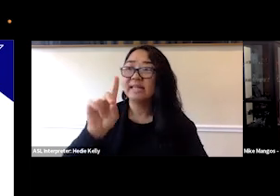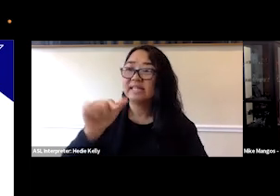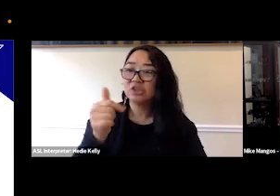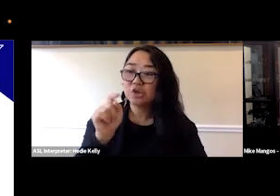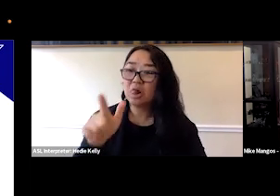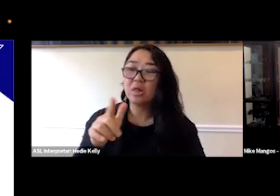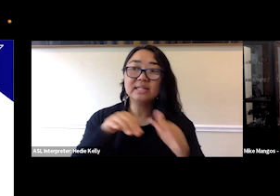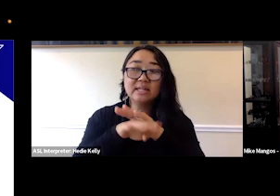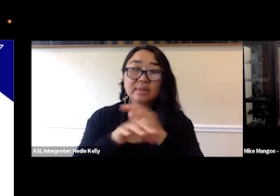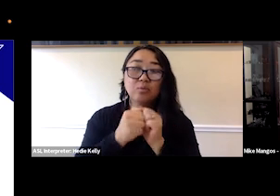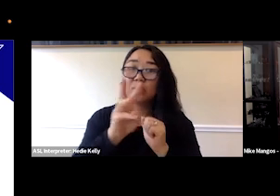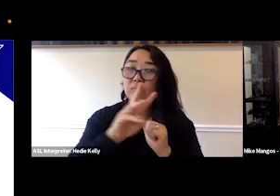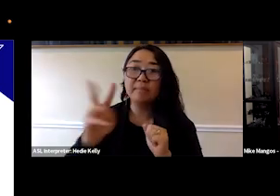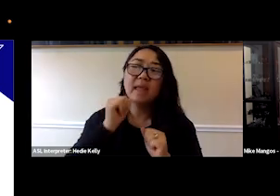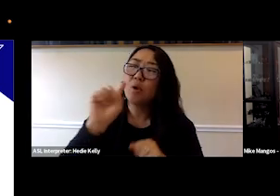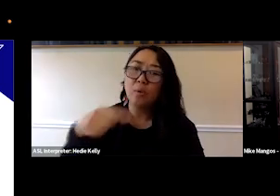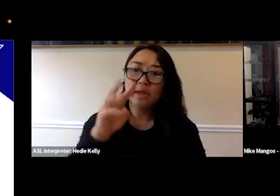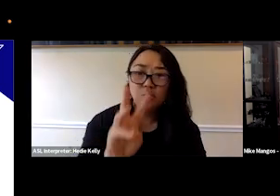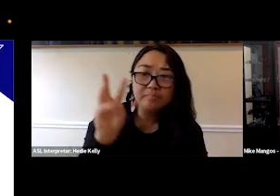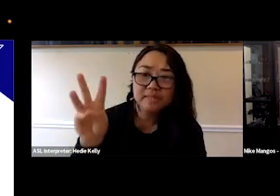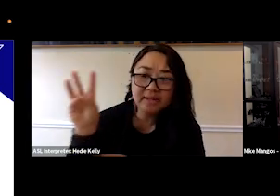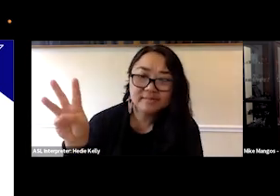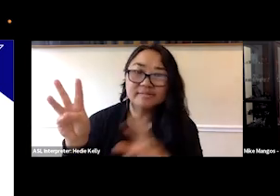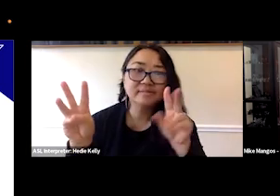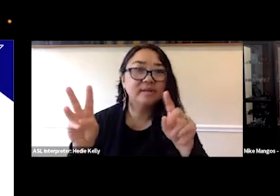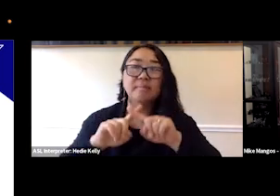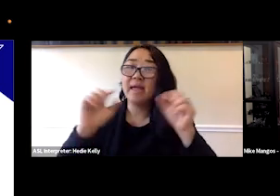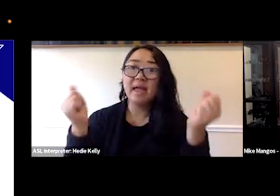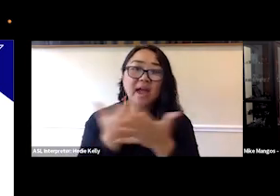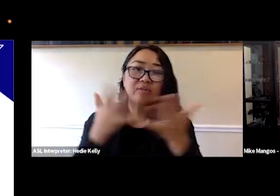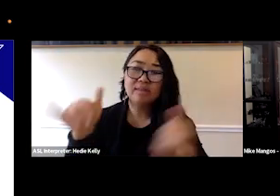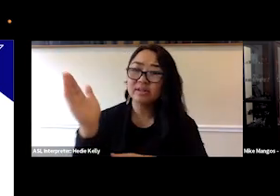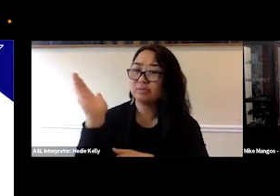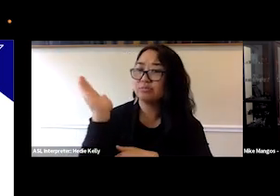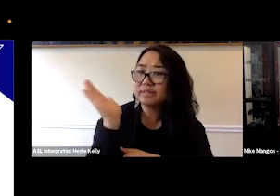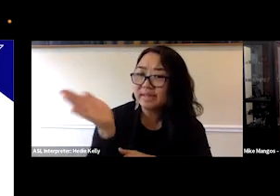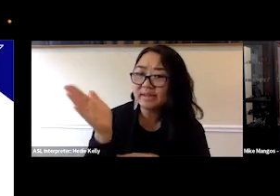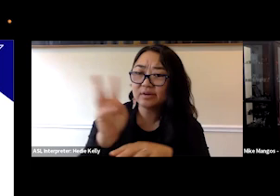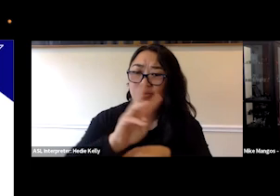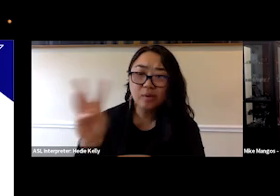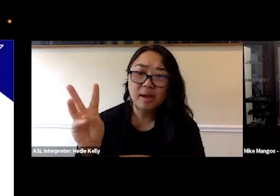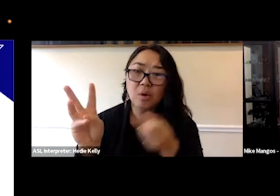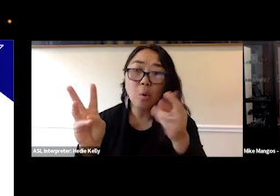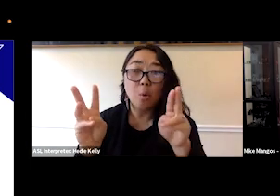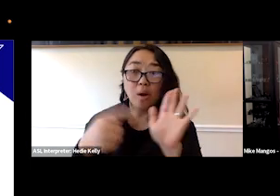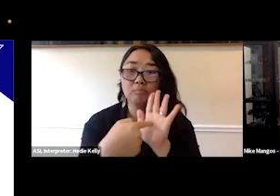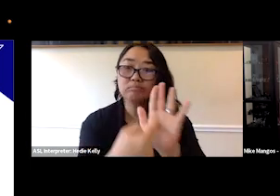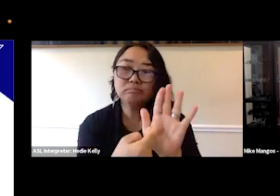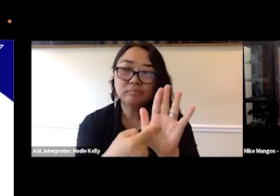It's also about everything that might be presented on the web or even delivered electronically. So